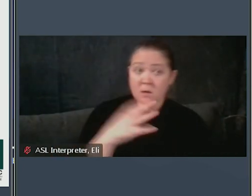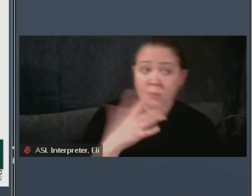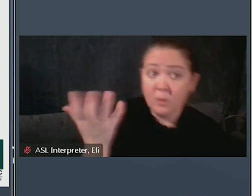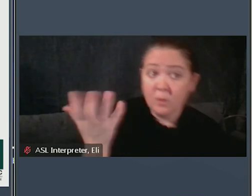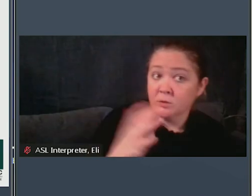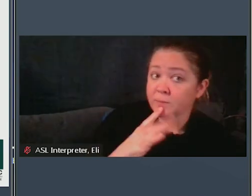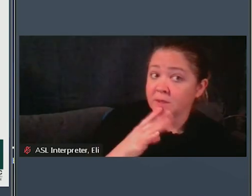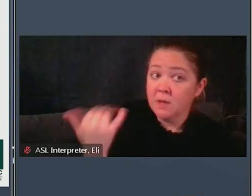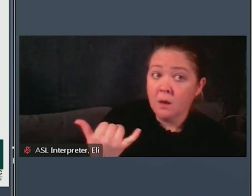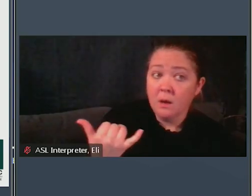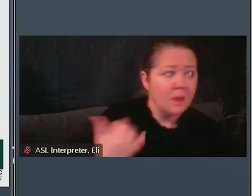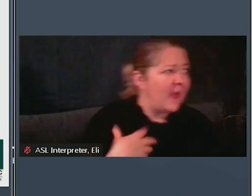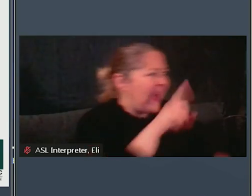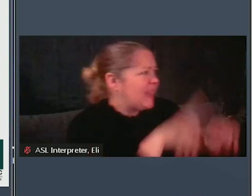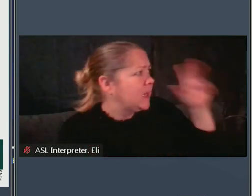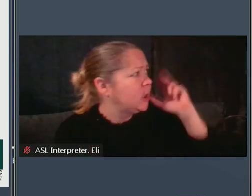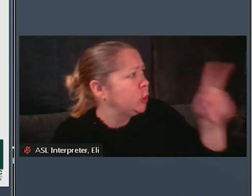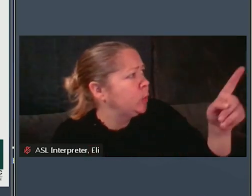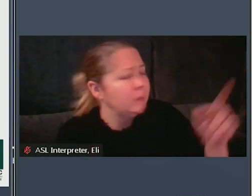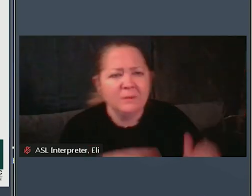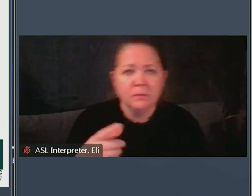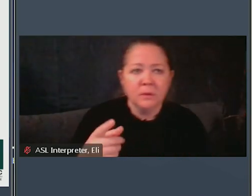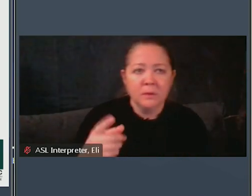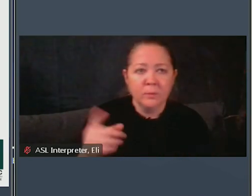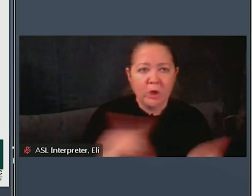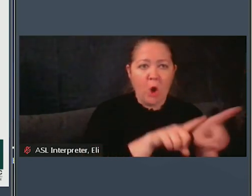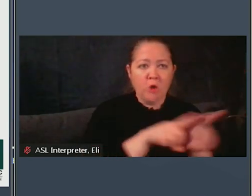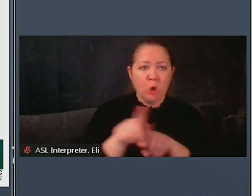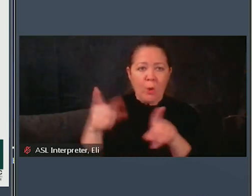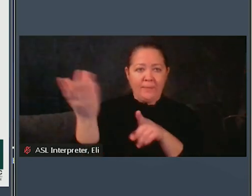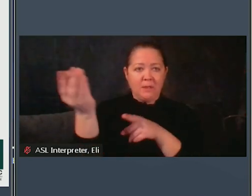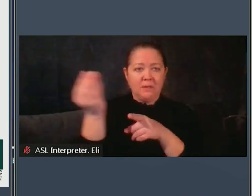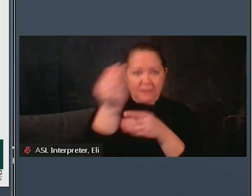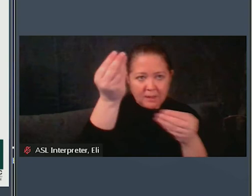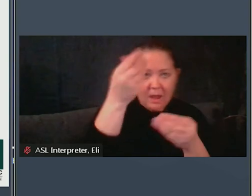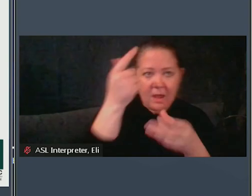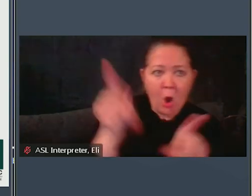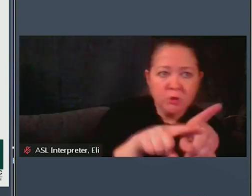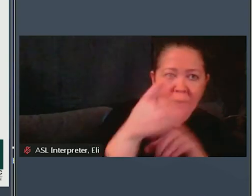I can't hear you. I said, we also have your exhibit. I'm letting you know, we have a copy of your exhibit, just so you know. Okay.